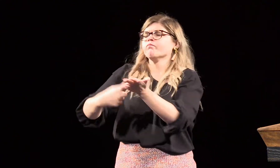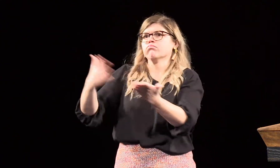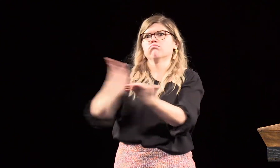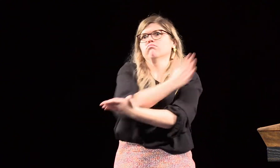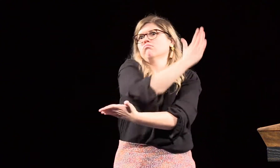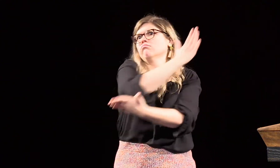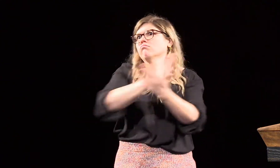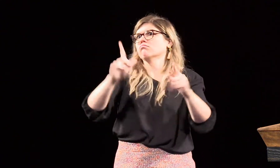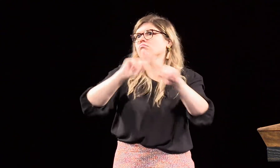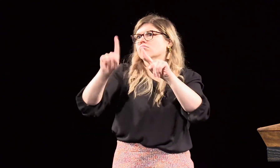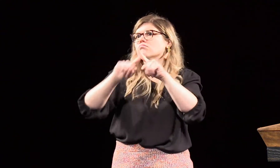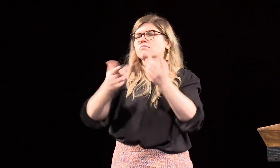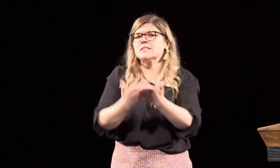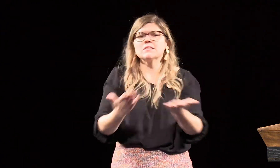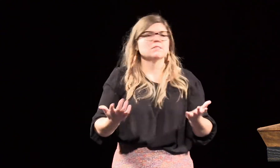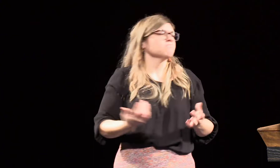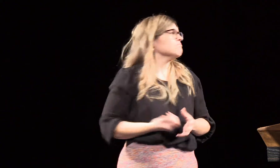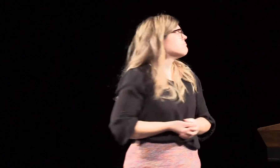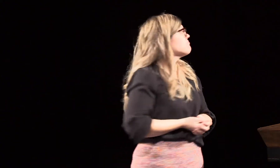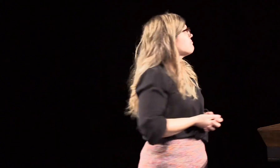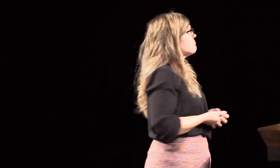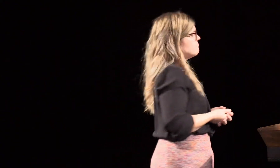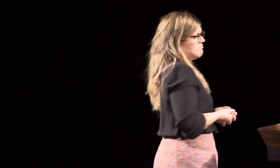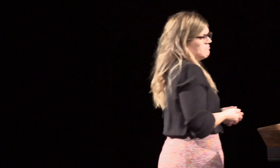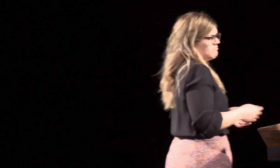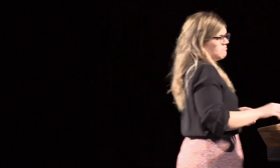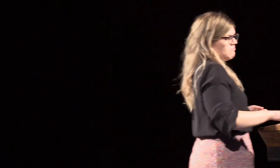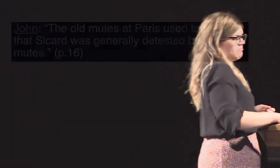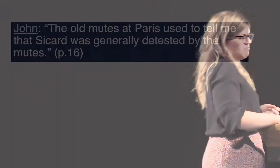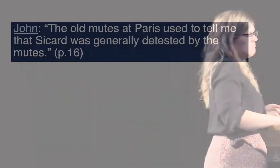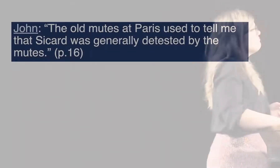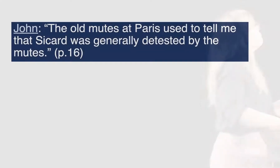So as you can see, again, these conversations have a wide array of topics.